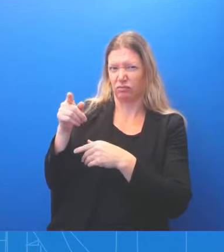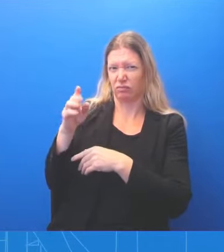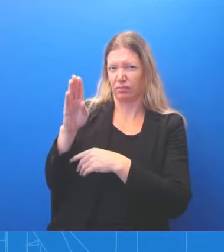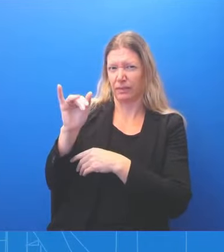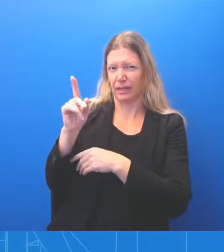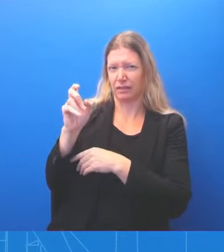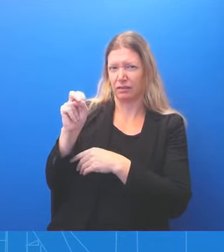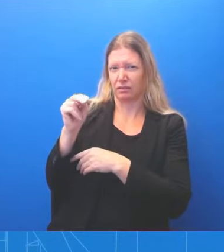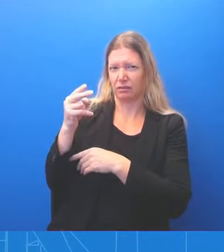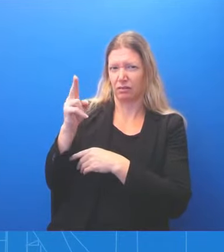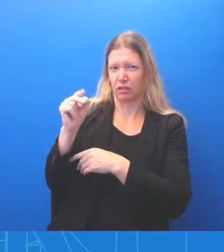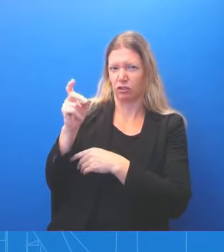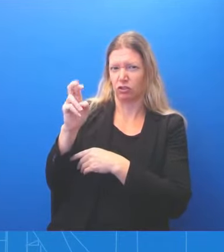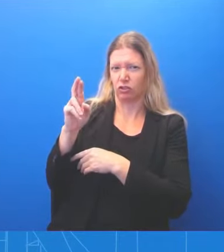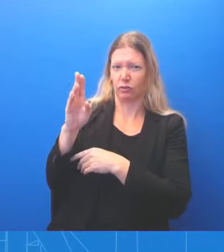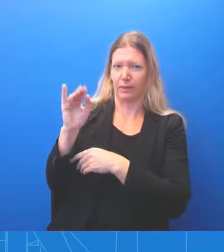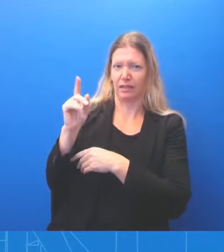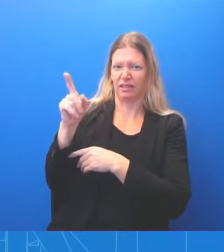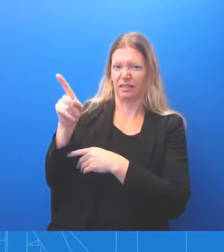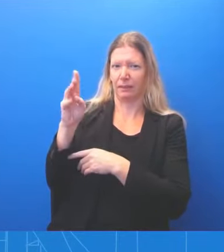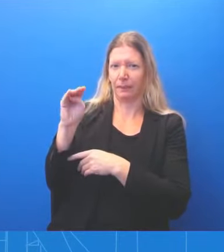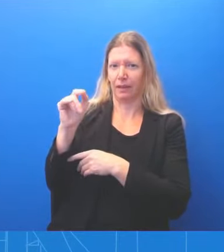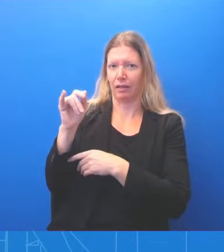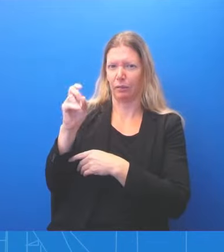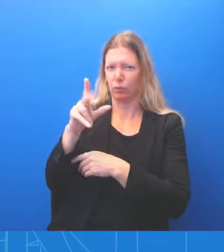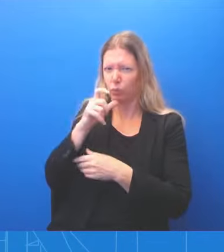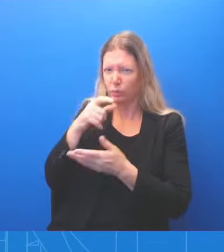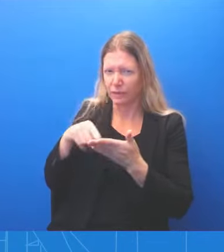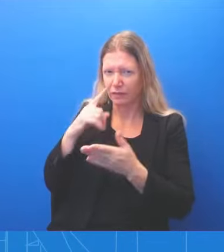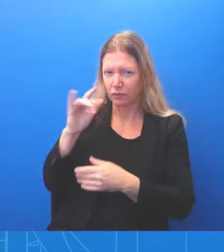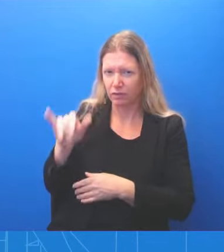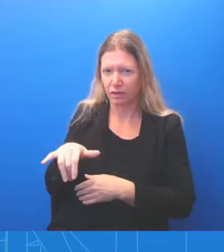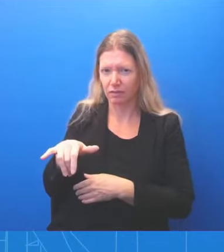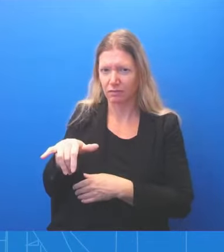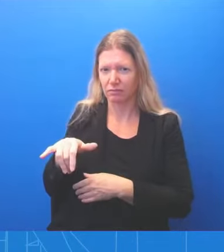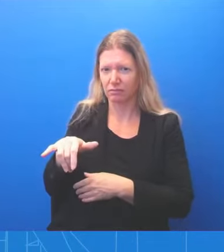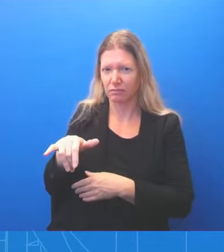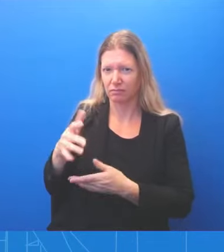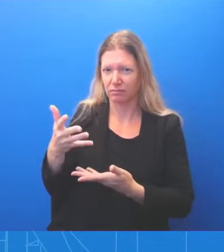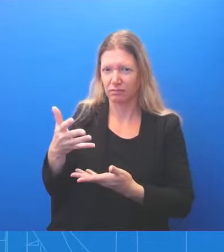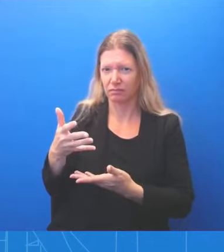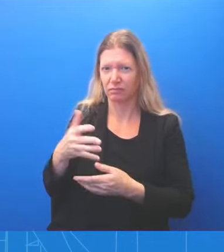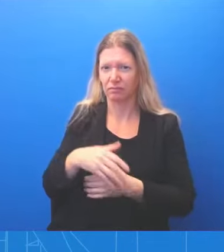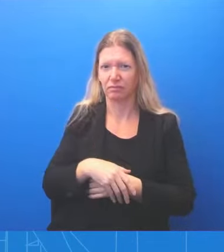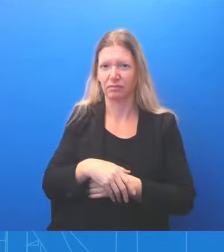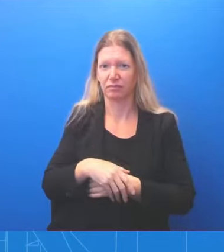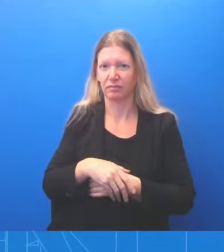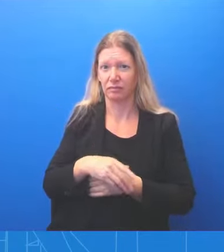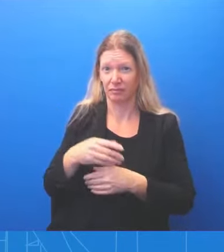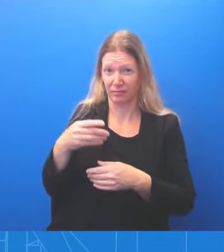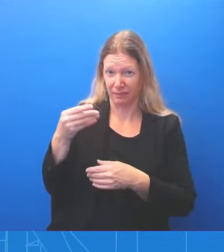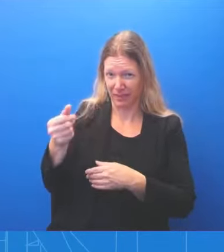for his $15,800 a month rent in Malibu. How can you guarantee that people are not going to be